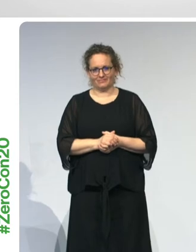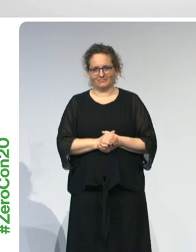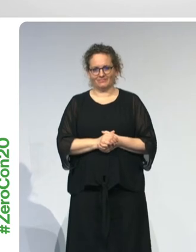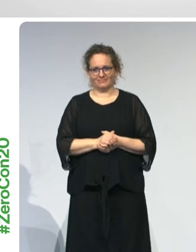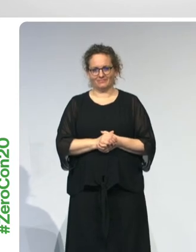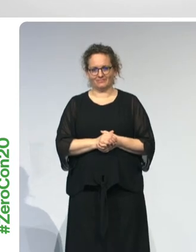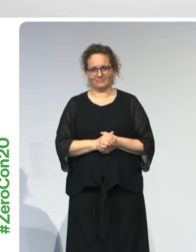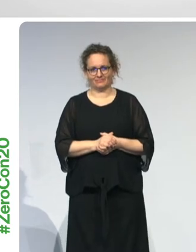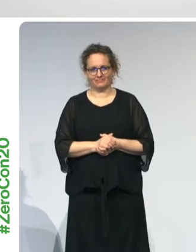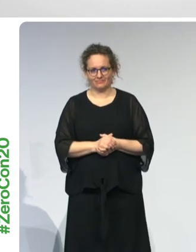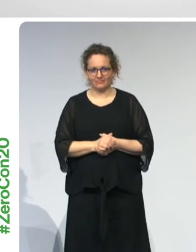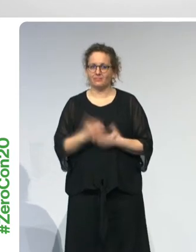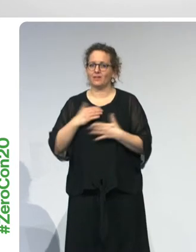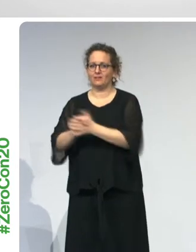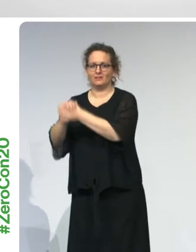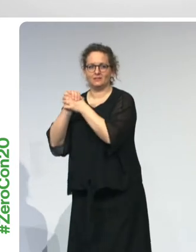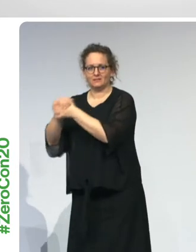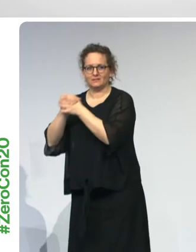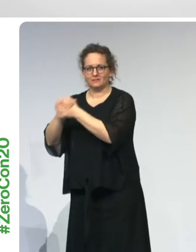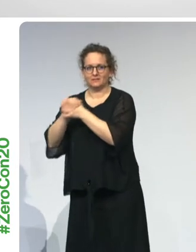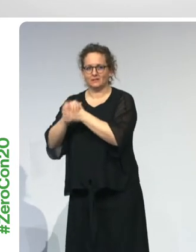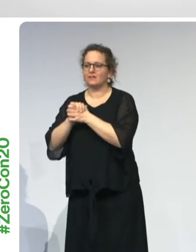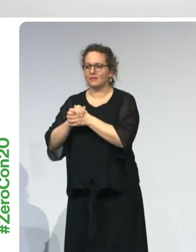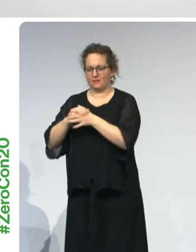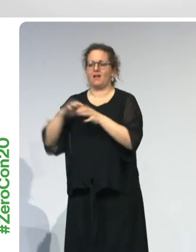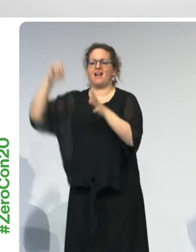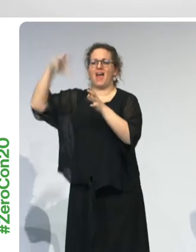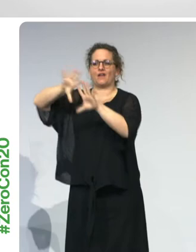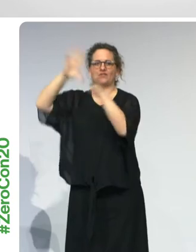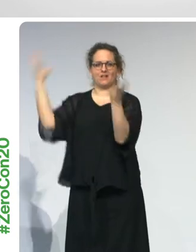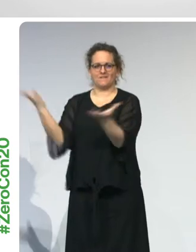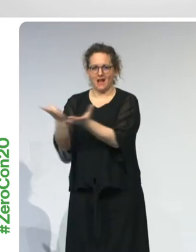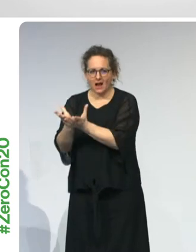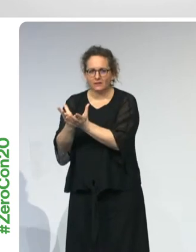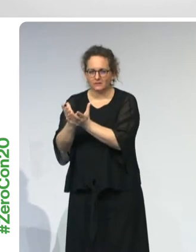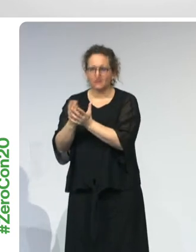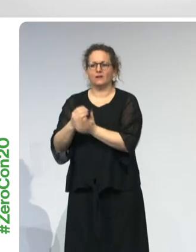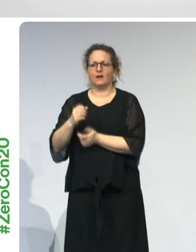Congratulations to light for the world working in South Sudan. The project makes education accessible for